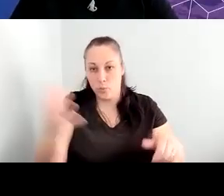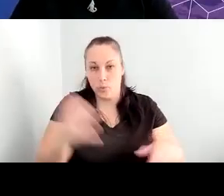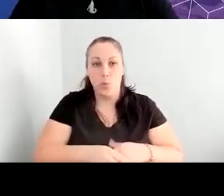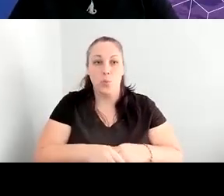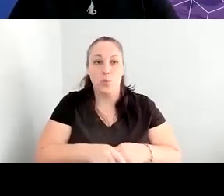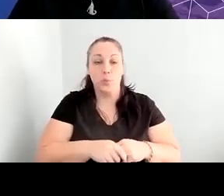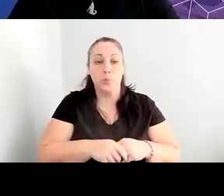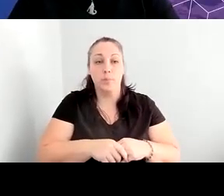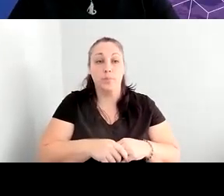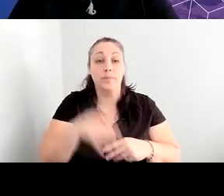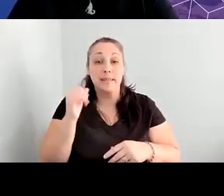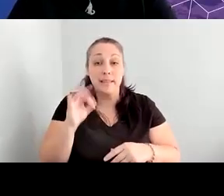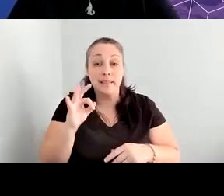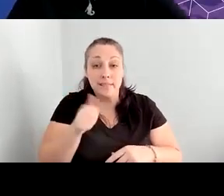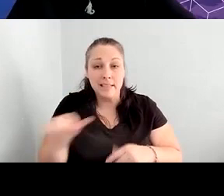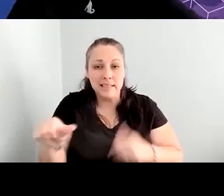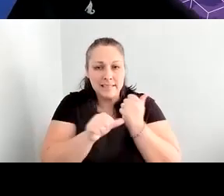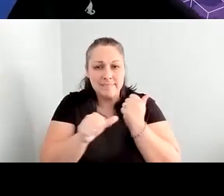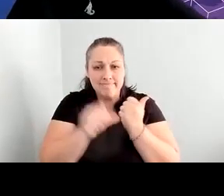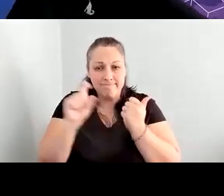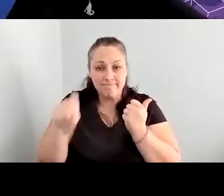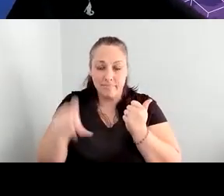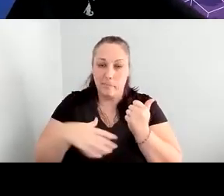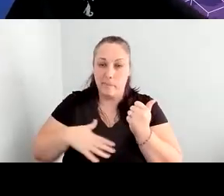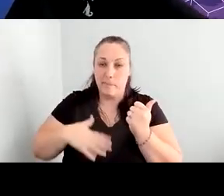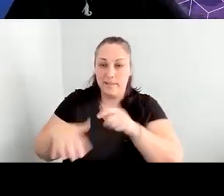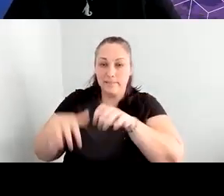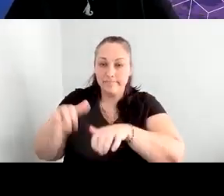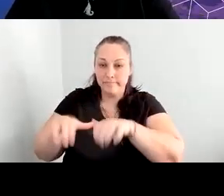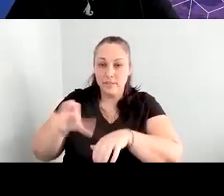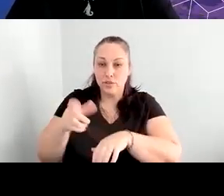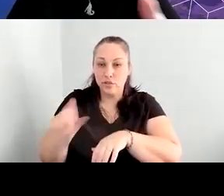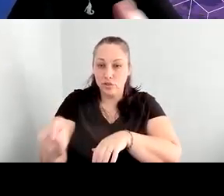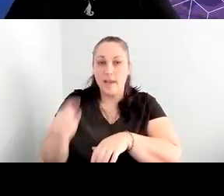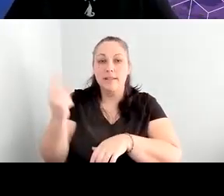Alright. So want to thank you for participating in the poll. There we go.